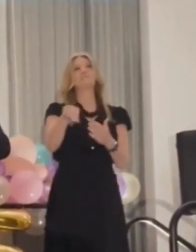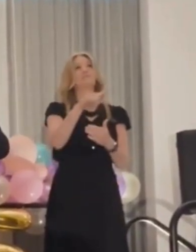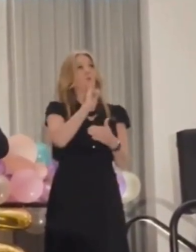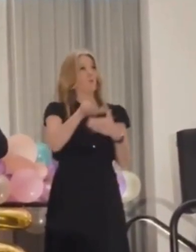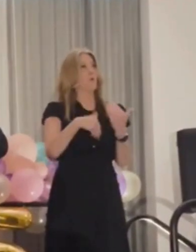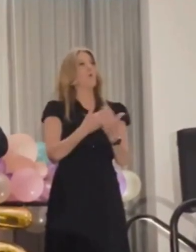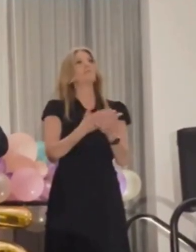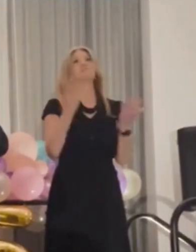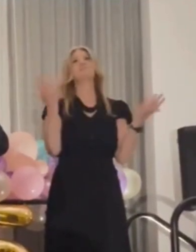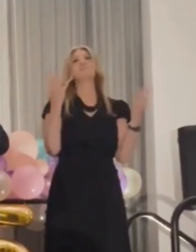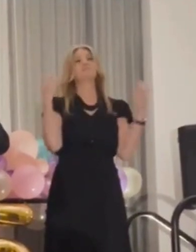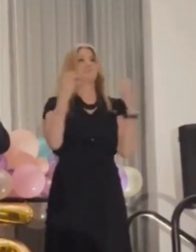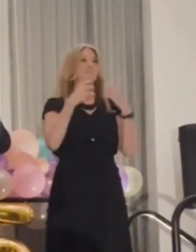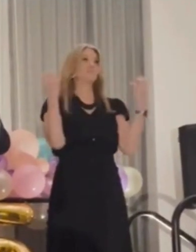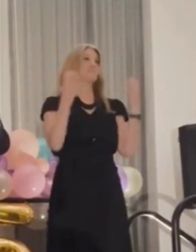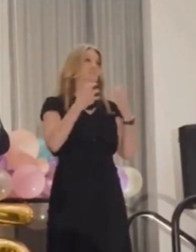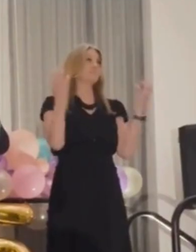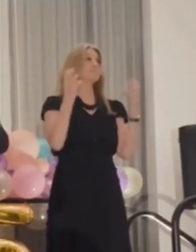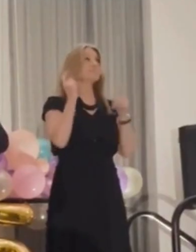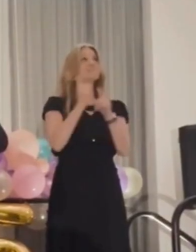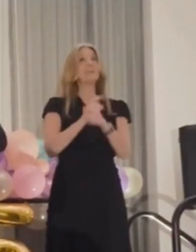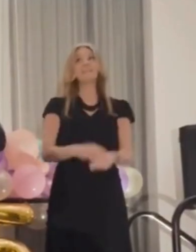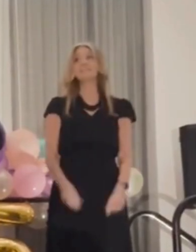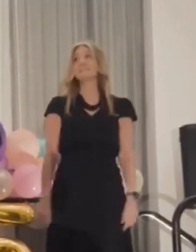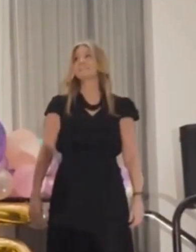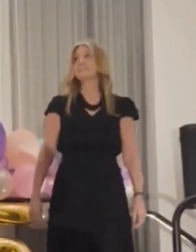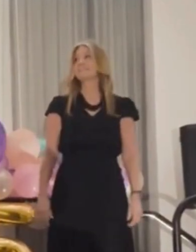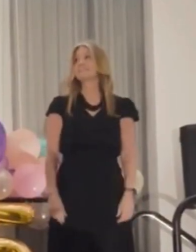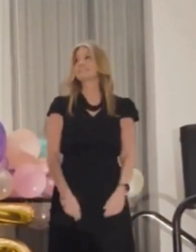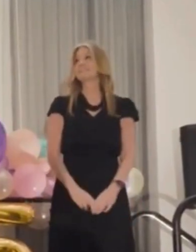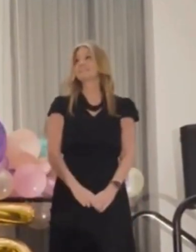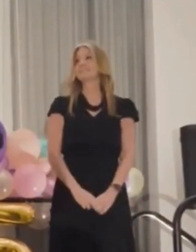Wow. Right?